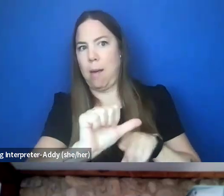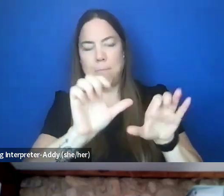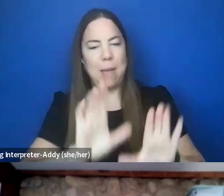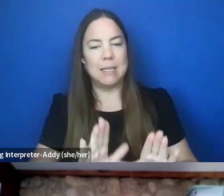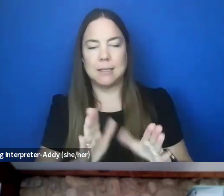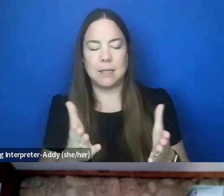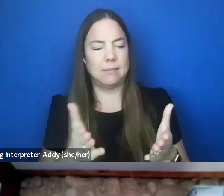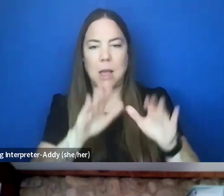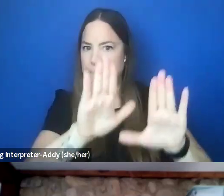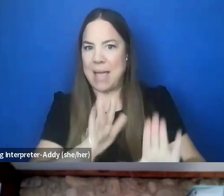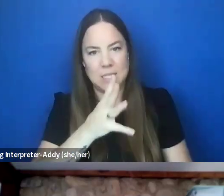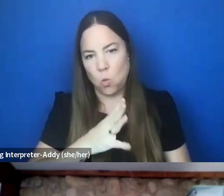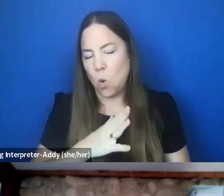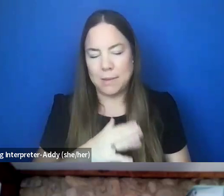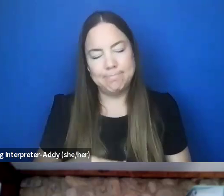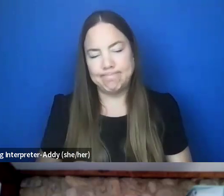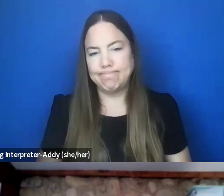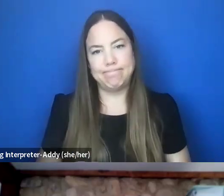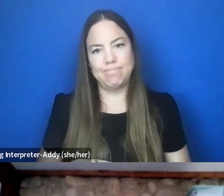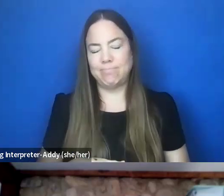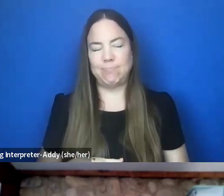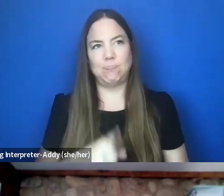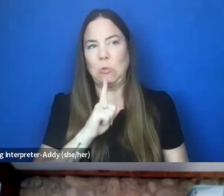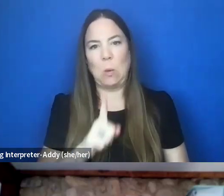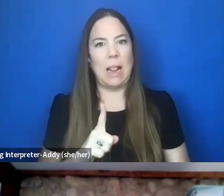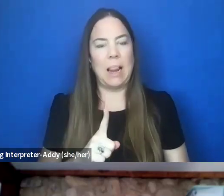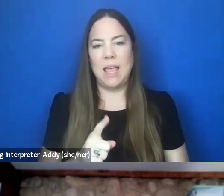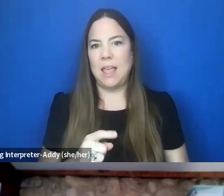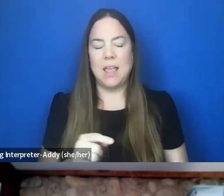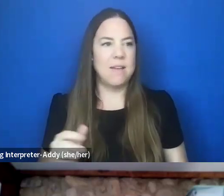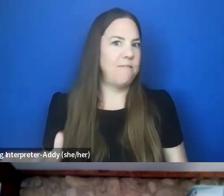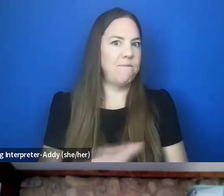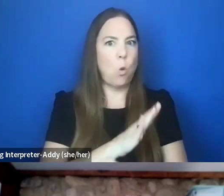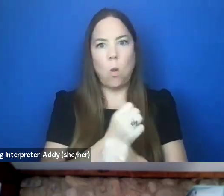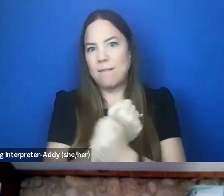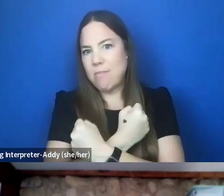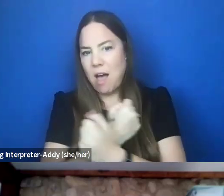Elissa w/ APRIL: amazing woman, just full of Elissa w/ APRIL: love and kindness, and